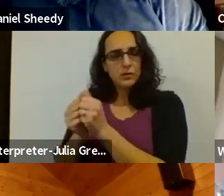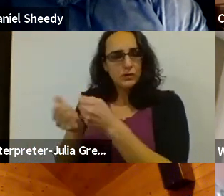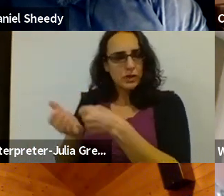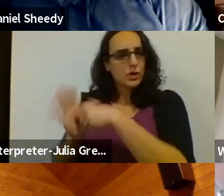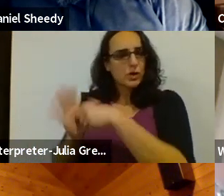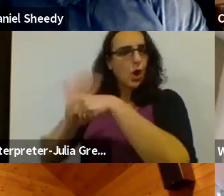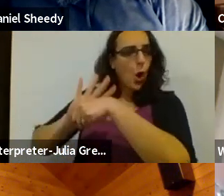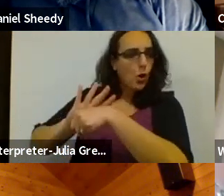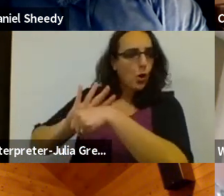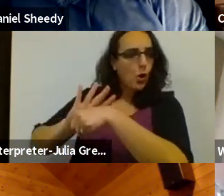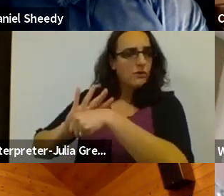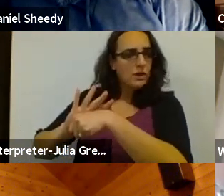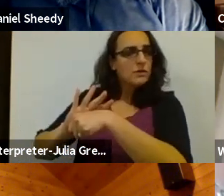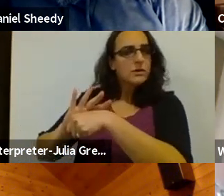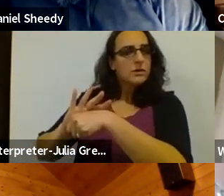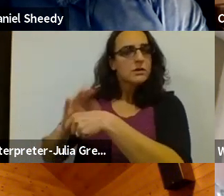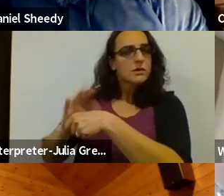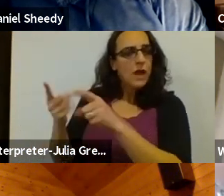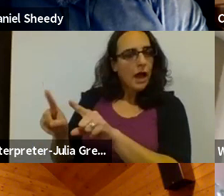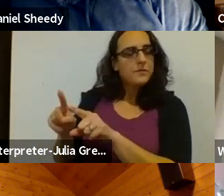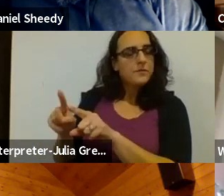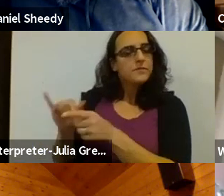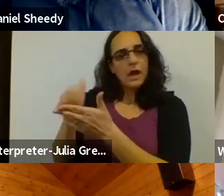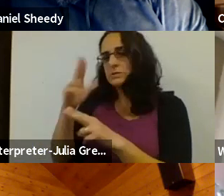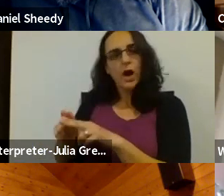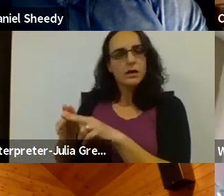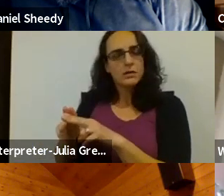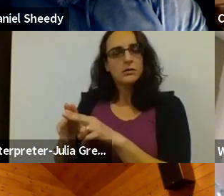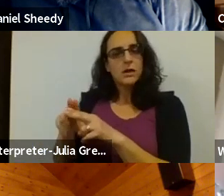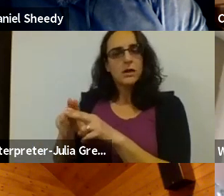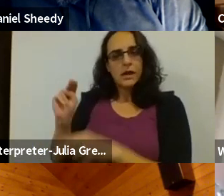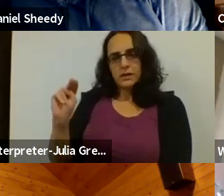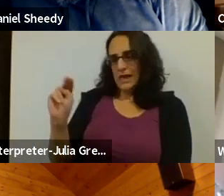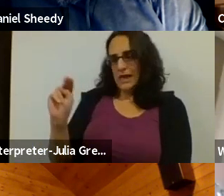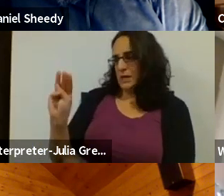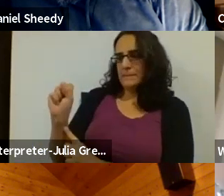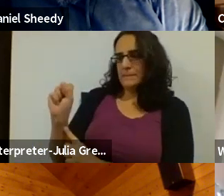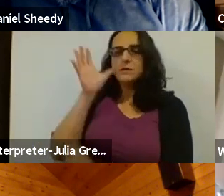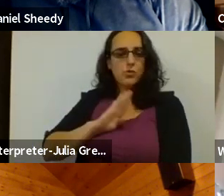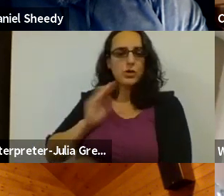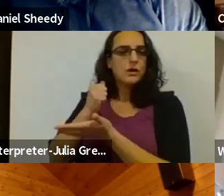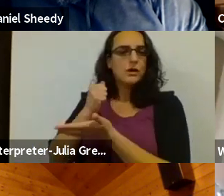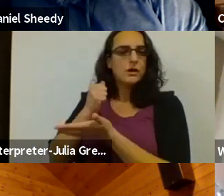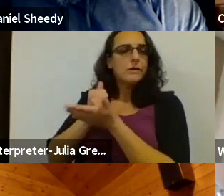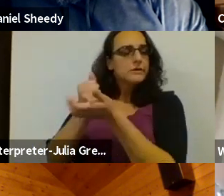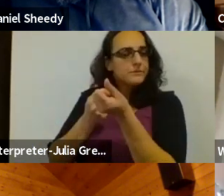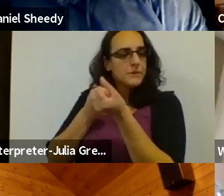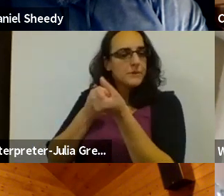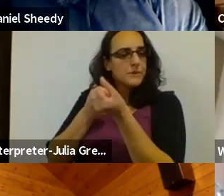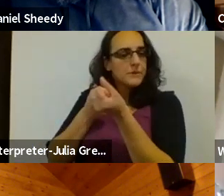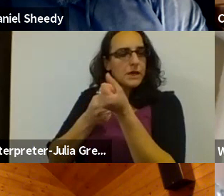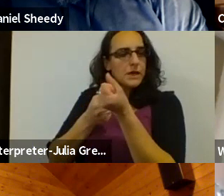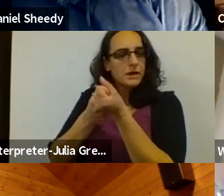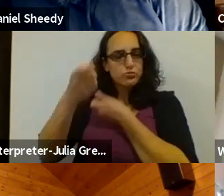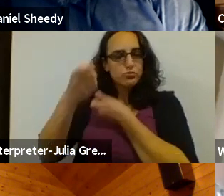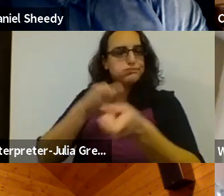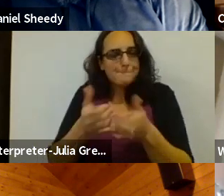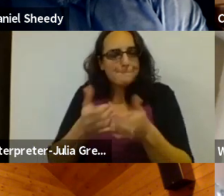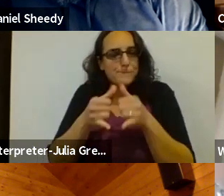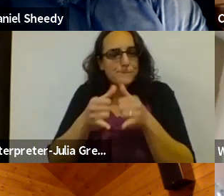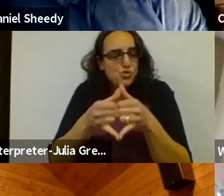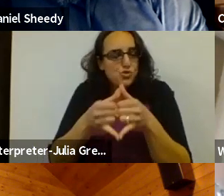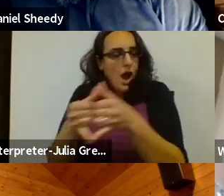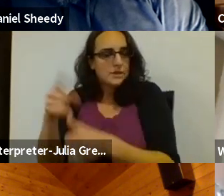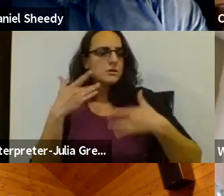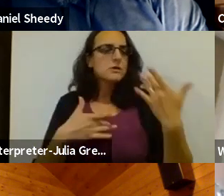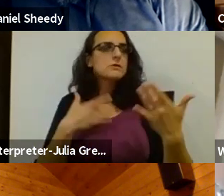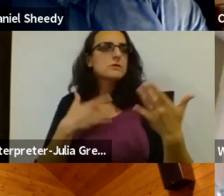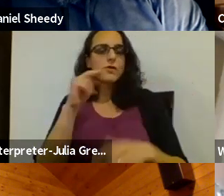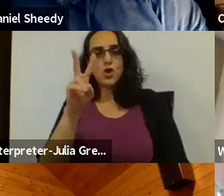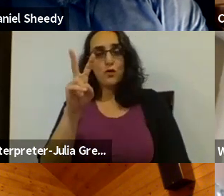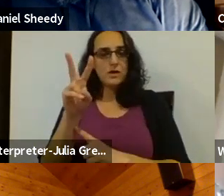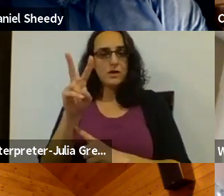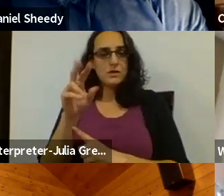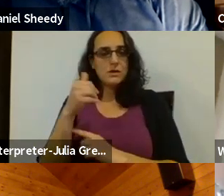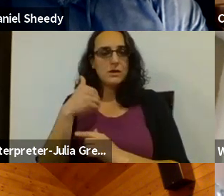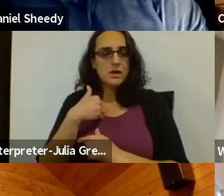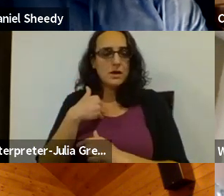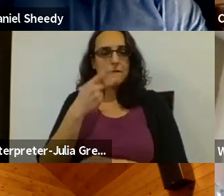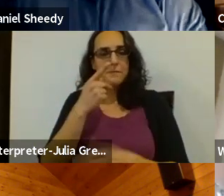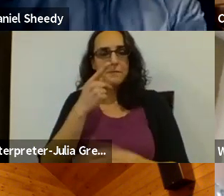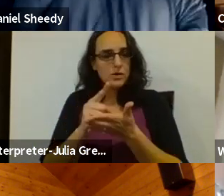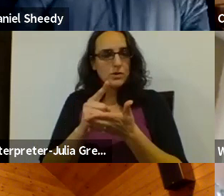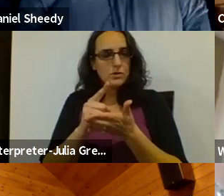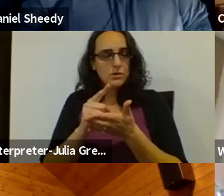Zoe Duran: Now is very fun and the NMS parent board help supply all the all the prizes and they're excited for in November, having a pink week to celebrate best breast cancer awareness.